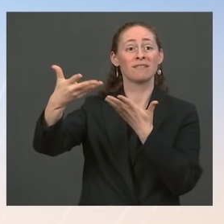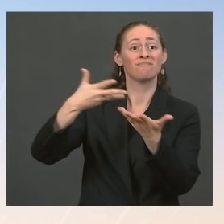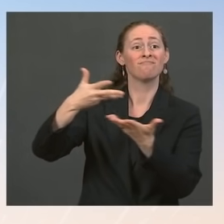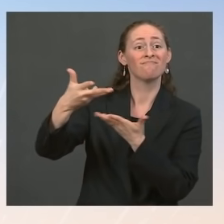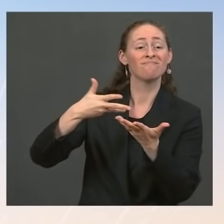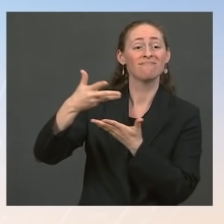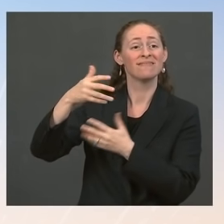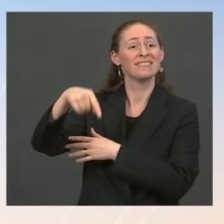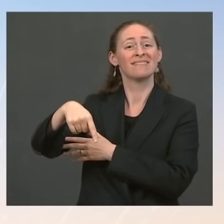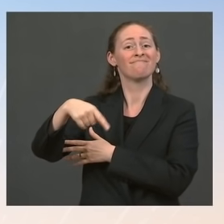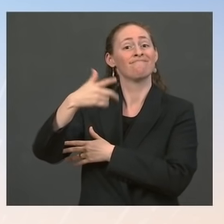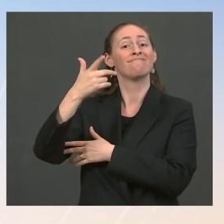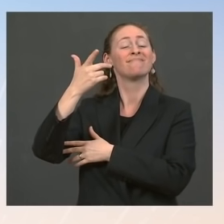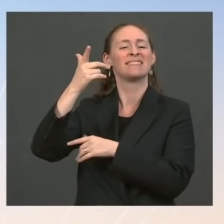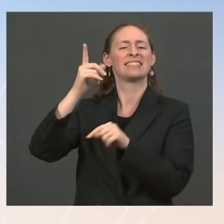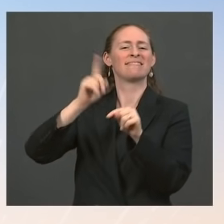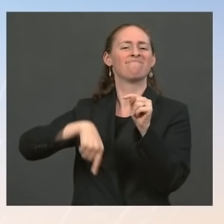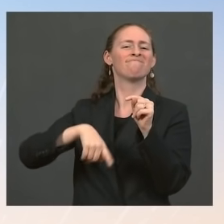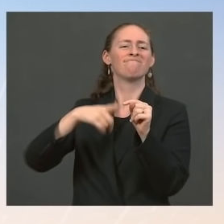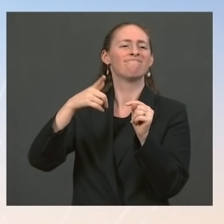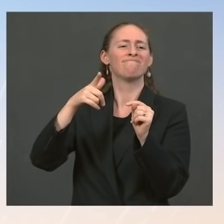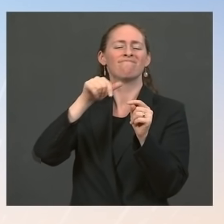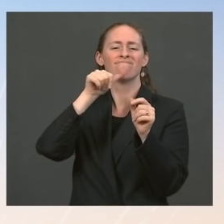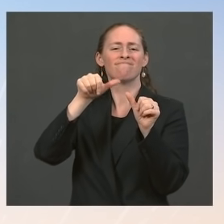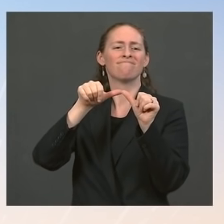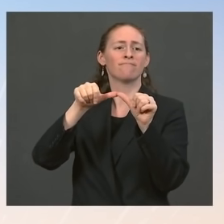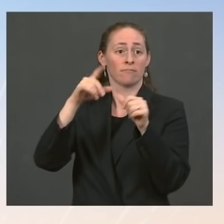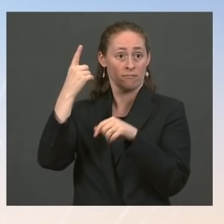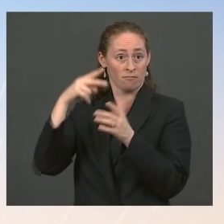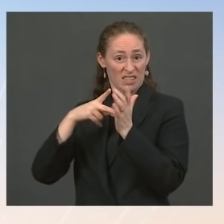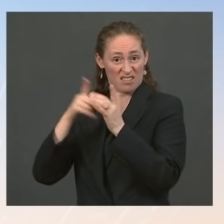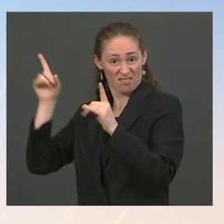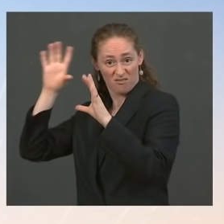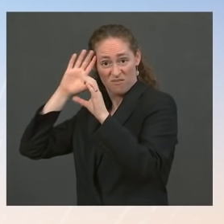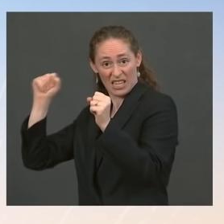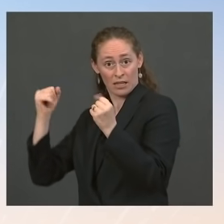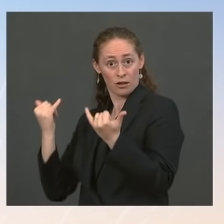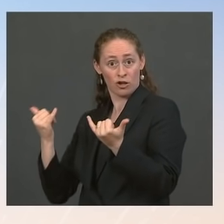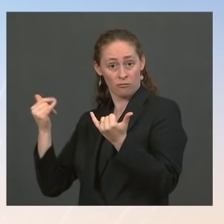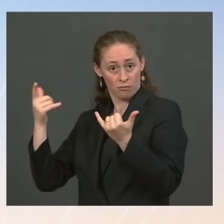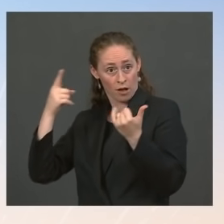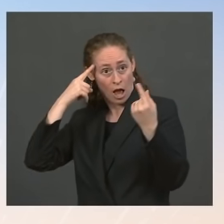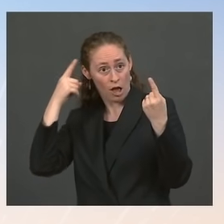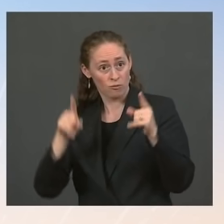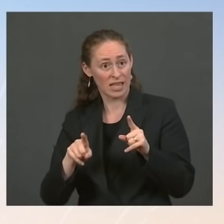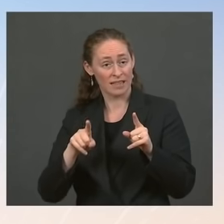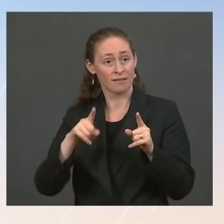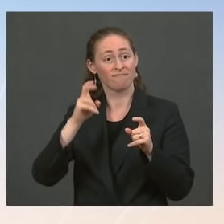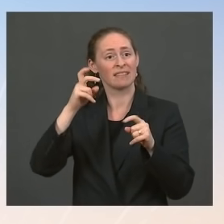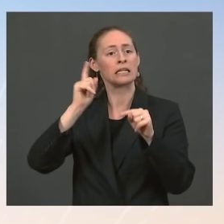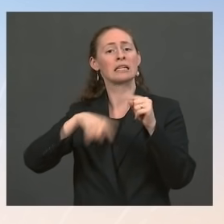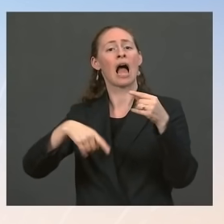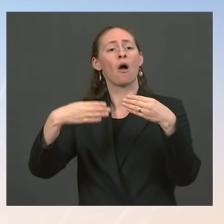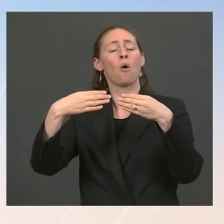Does President Biden agree with President Obama that open borders is "unsustainable"? Ms. Psaki: We don't have open borders.